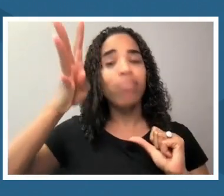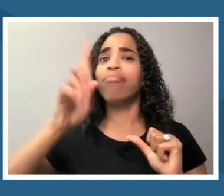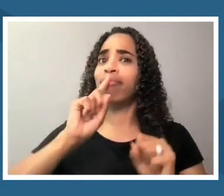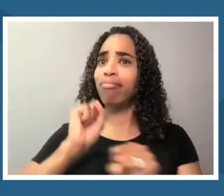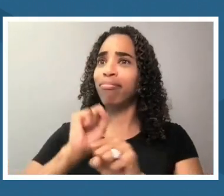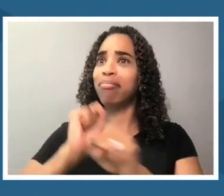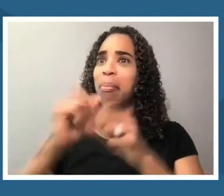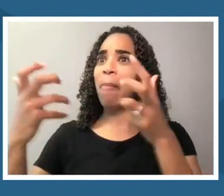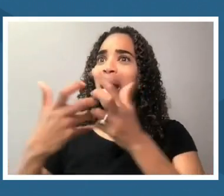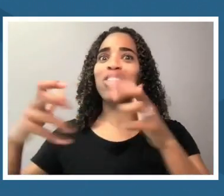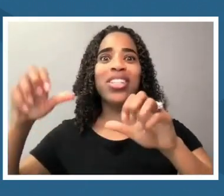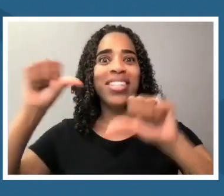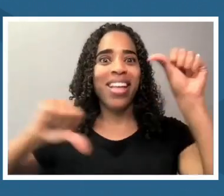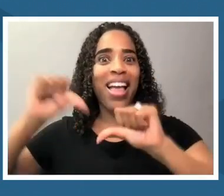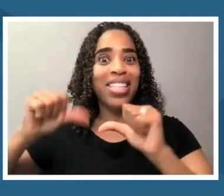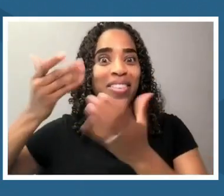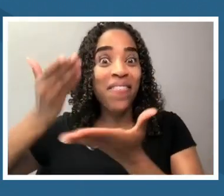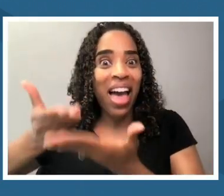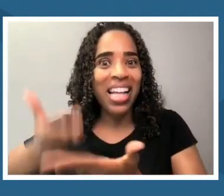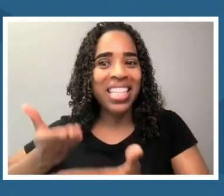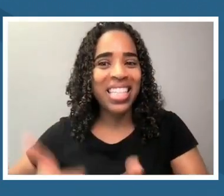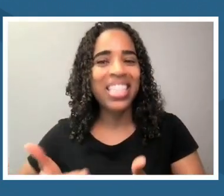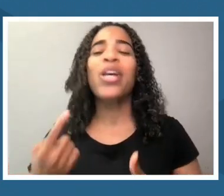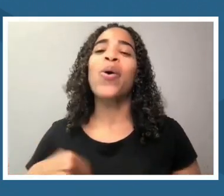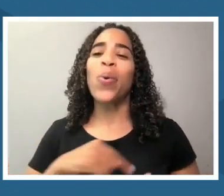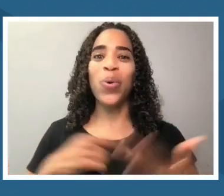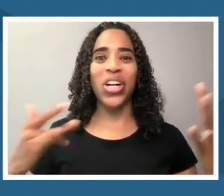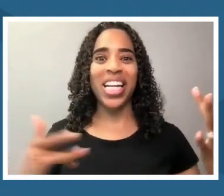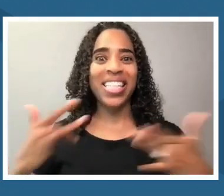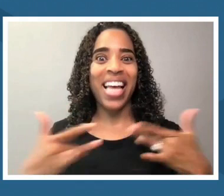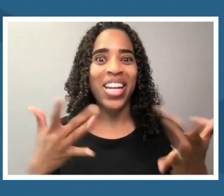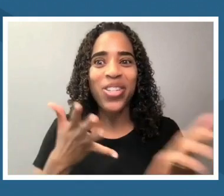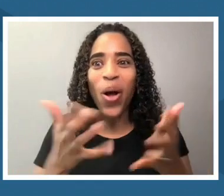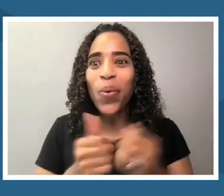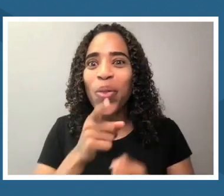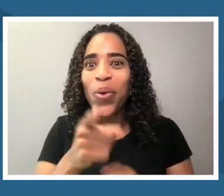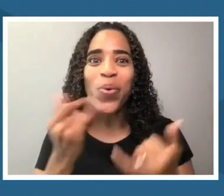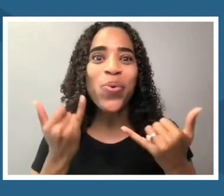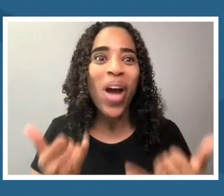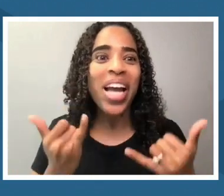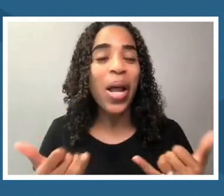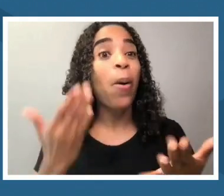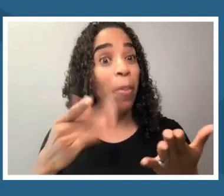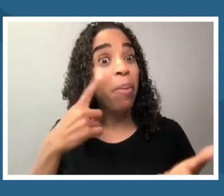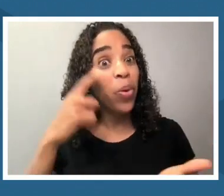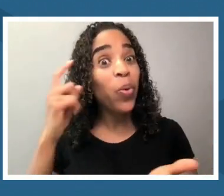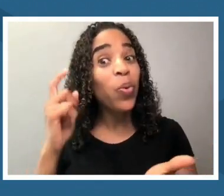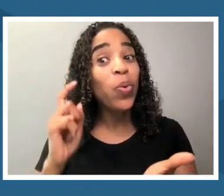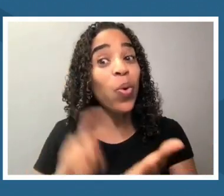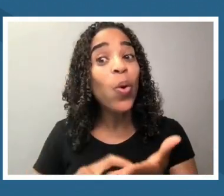especially excited to be talking to you right now as many of you may have